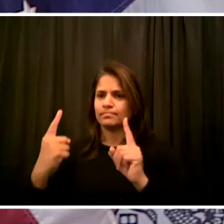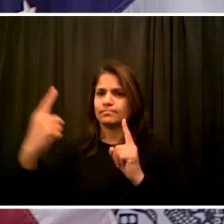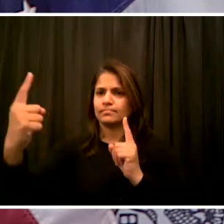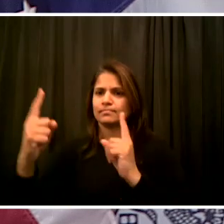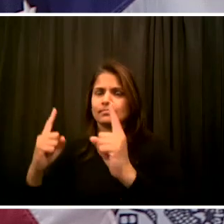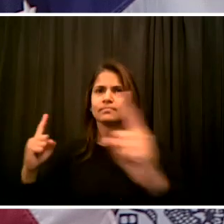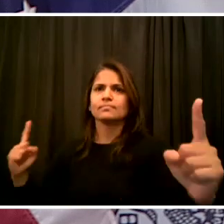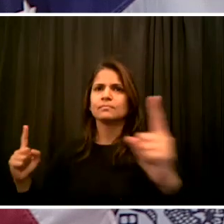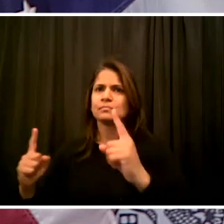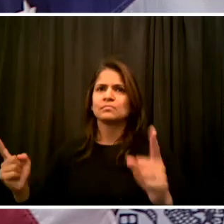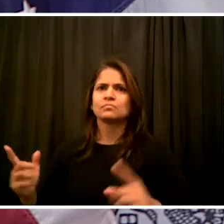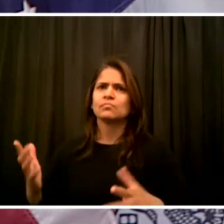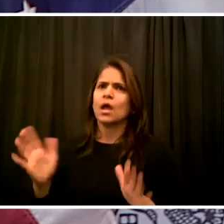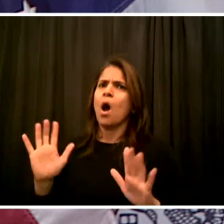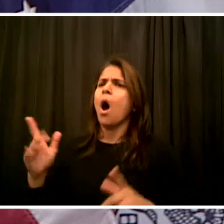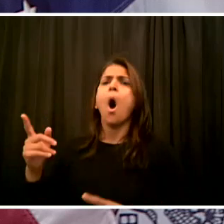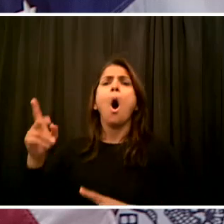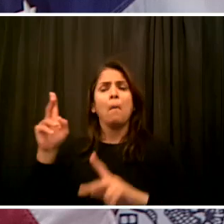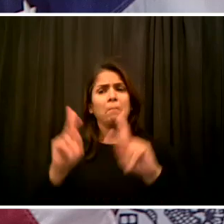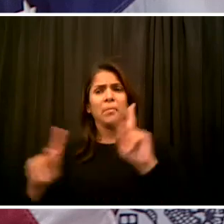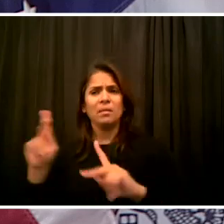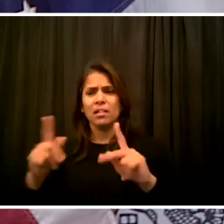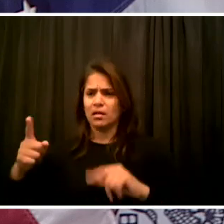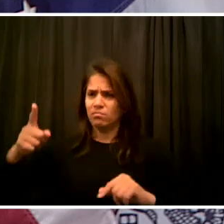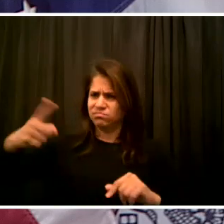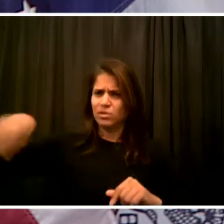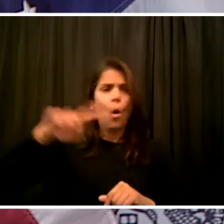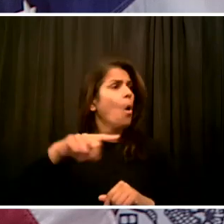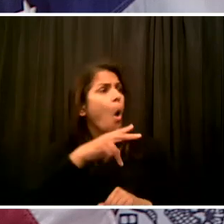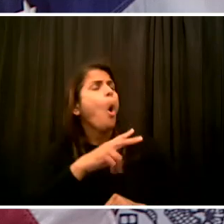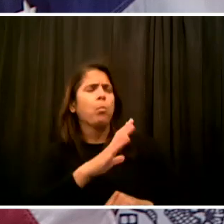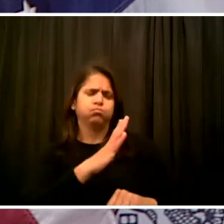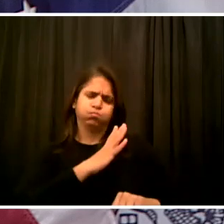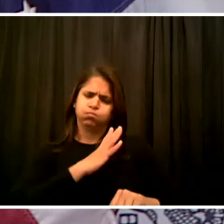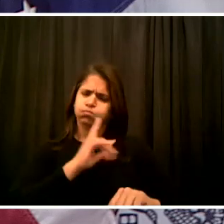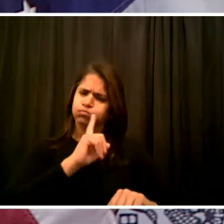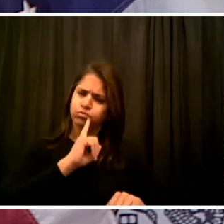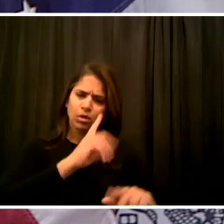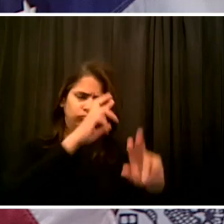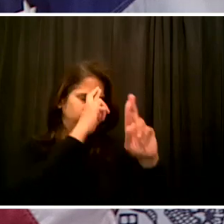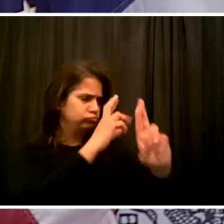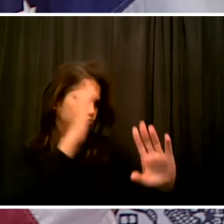WHIT EEXCUITVE ORDERS. AND ALL ORVE THE CITY, WE'VE GOTTEN OVERWHELMING